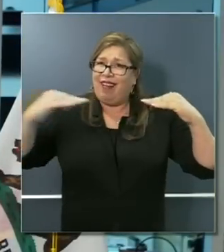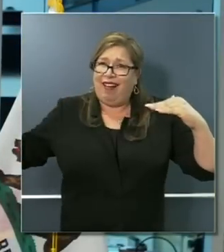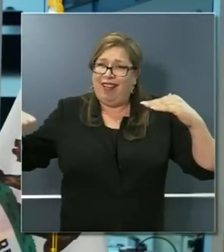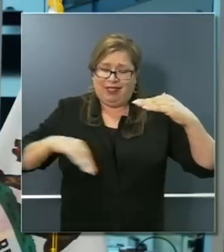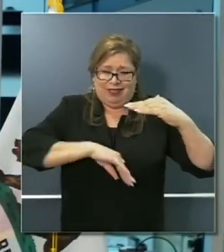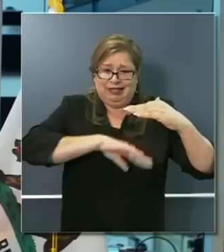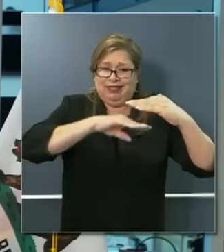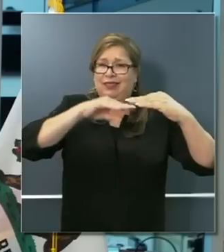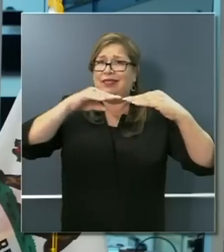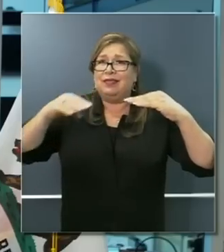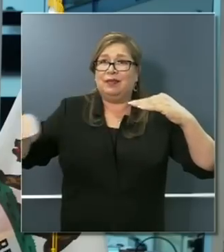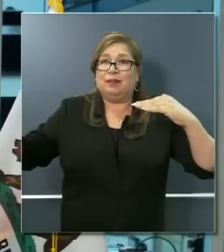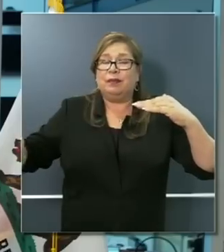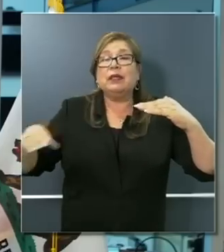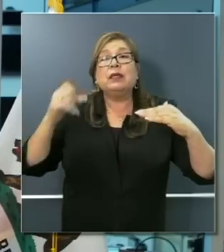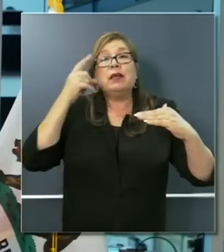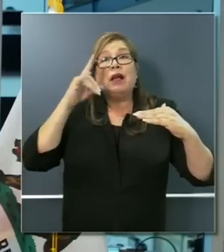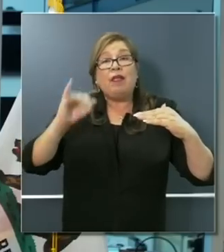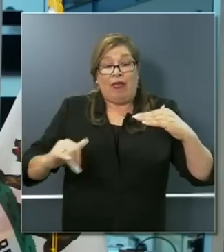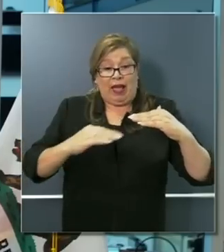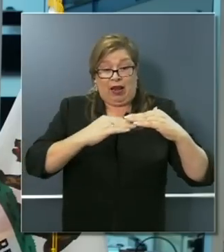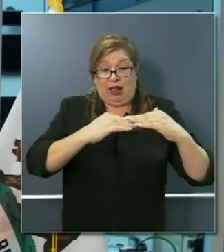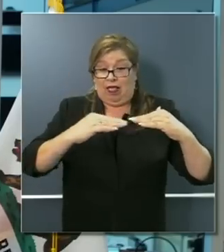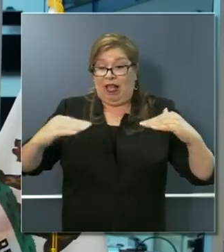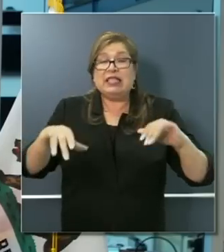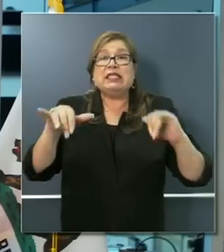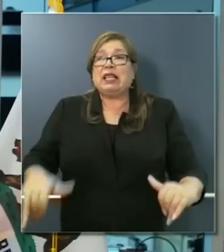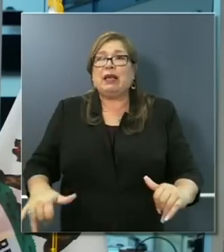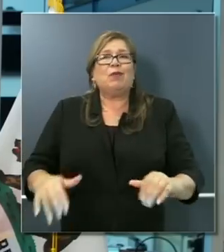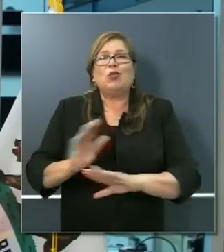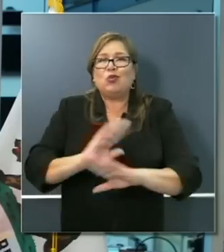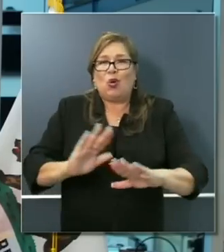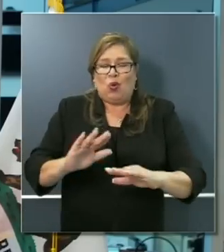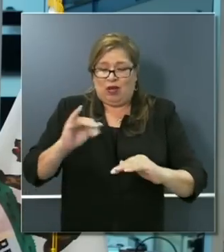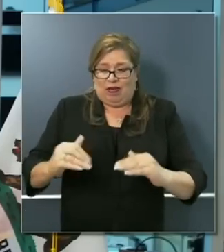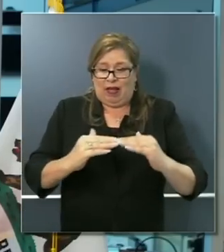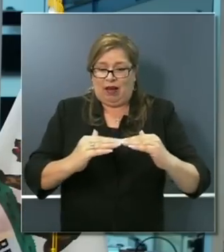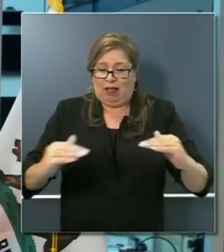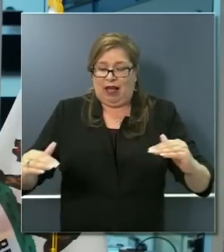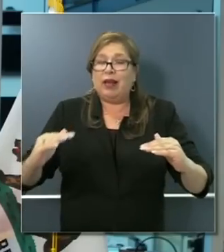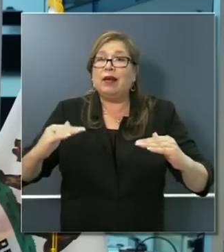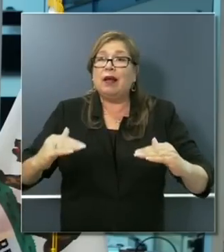AVAILABLE BEDS ACROSS THE STATE OF CALIFORNIA AND WHEN THE GOVERNOR SPEAKS TO TWO THIRDS INCREASE, THIS IS THE LINE WHERE WE HOPE TO BE.